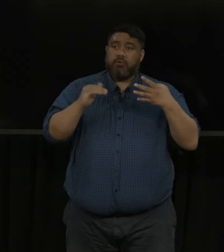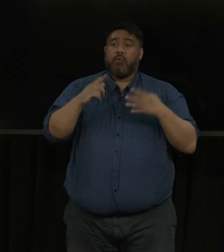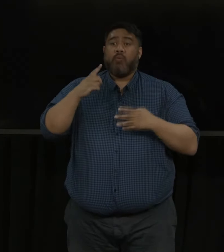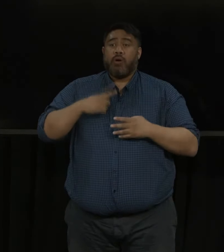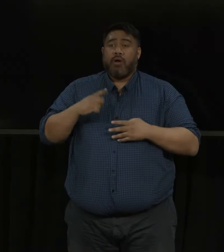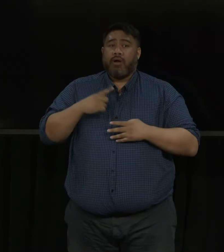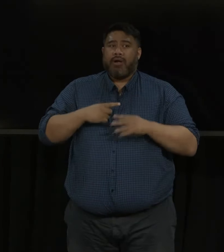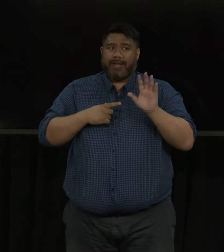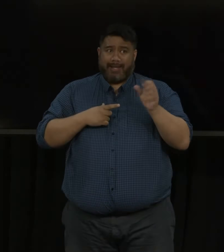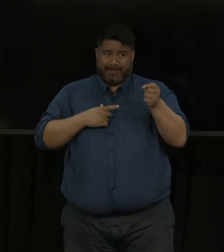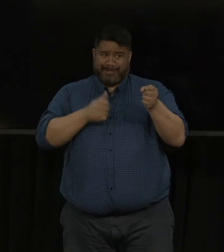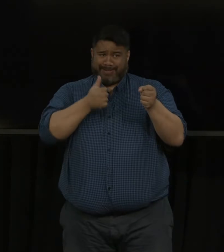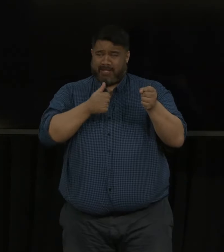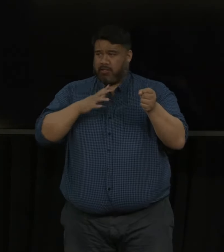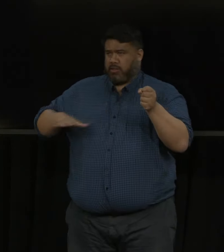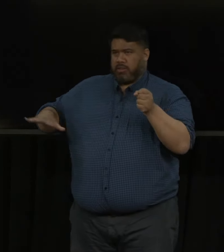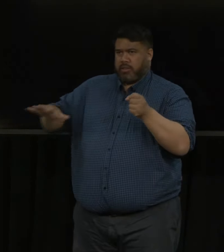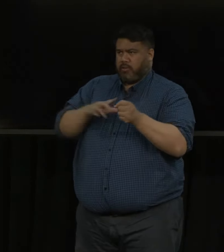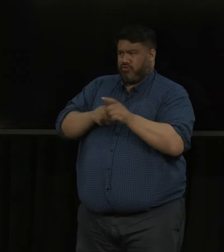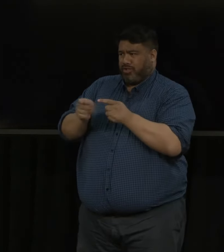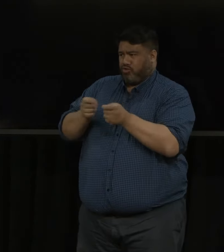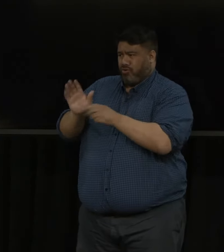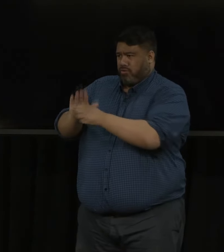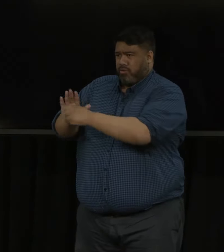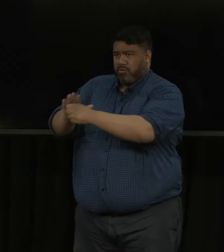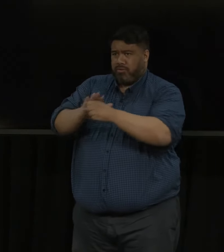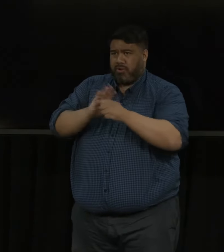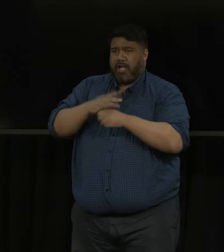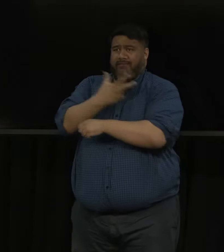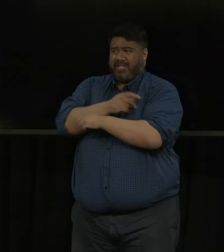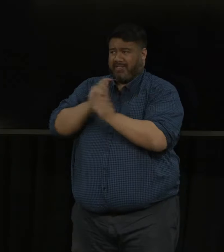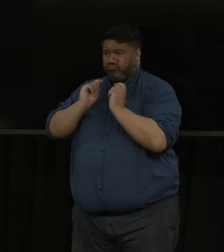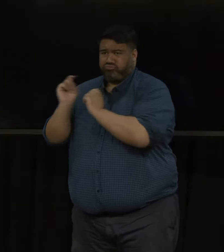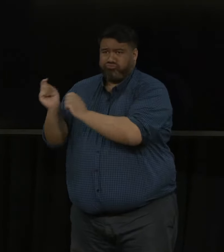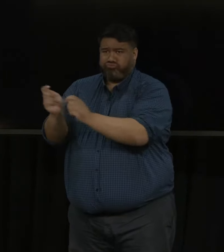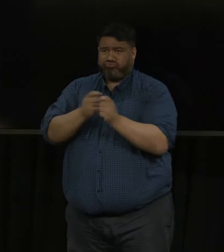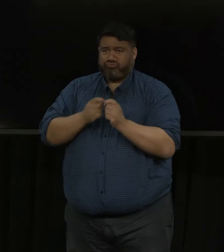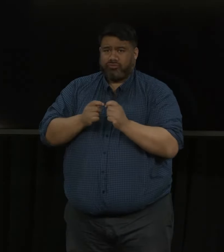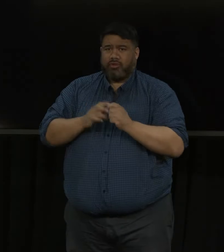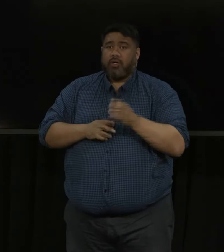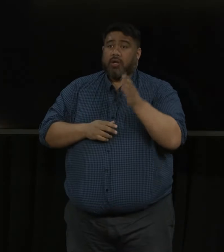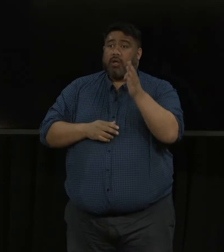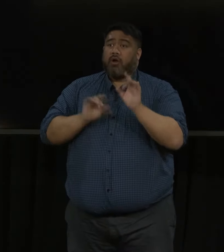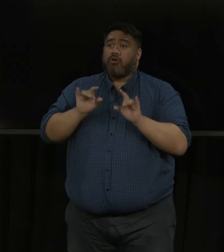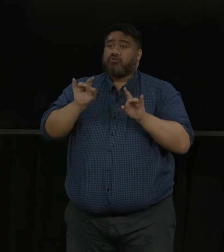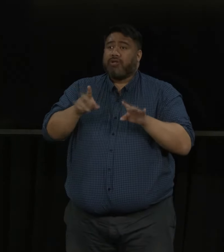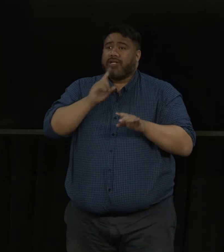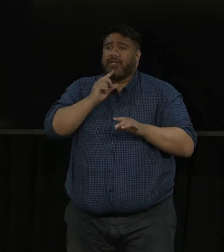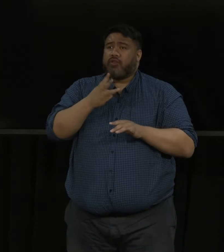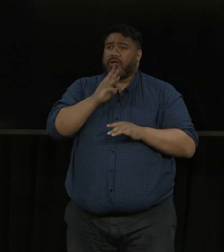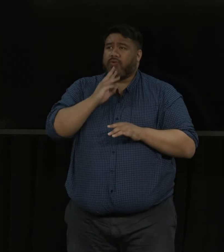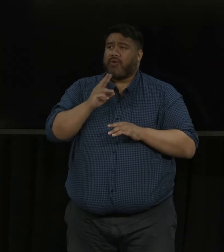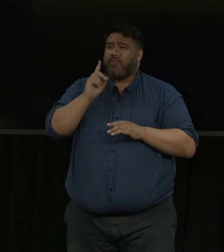recreation across Auckland and ECE. That's it. Were not asking anyone to do anything different from those things. They remain at alert level III because of the moment we are